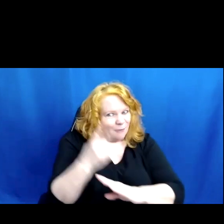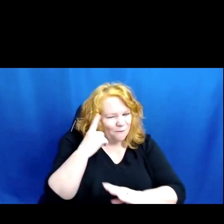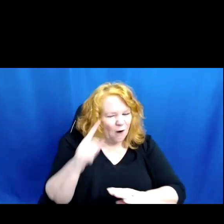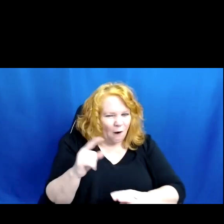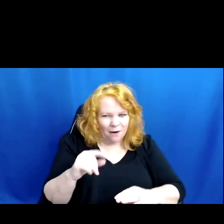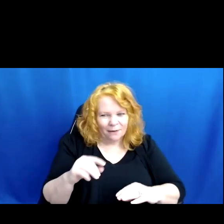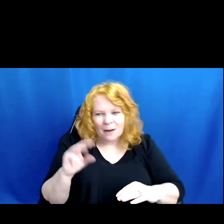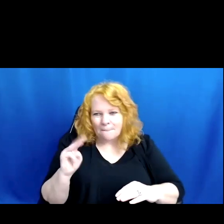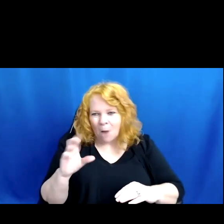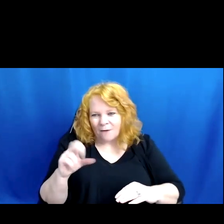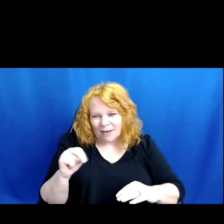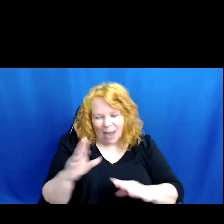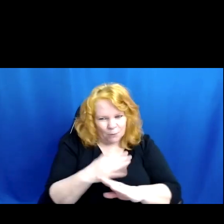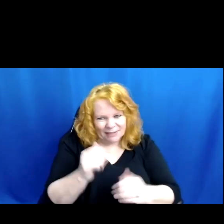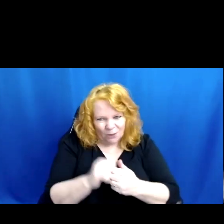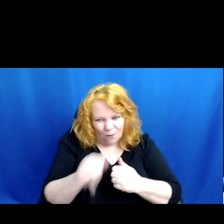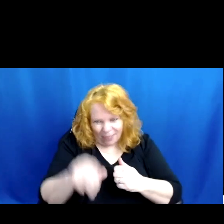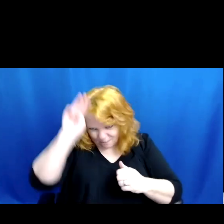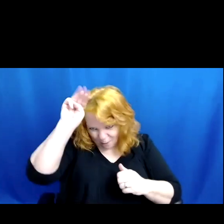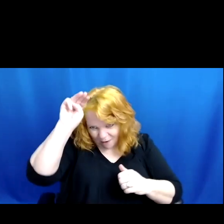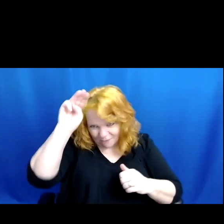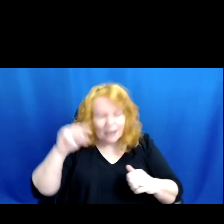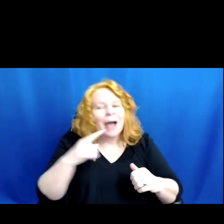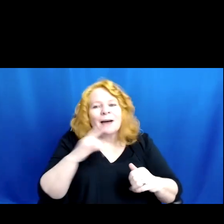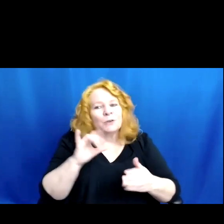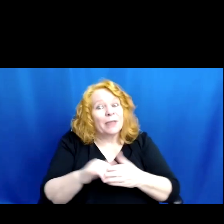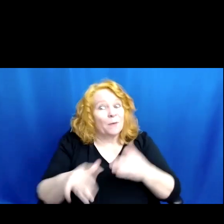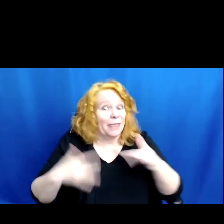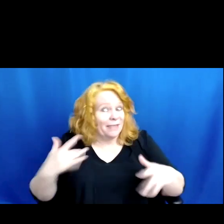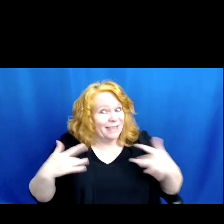I am not the best singer but I do it with enthusiasm and enjoy myself.